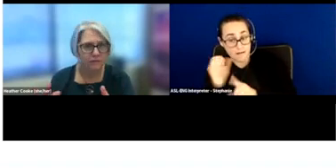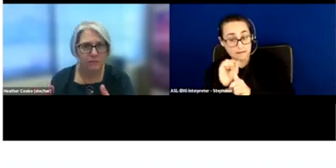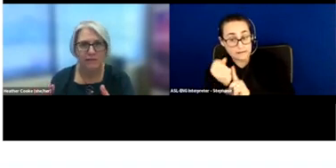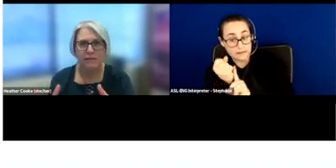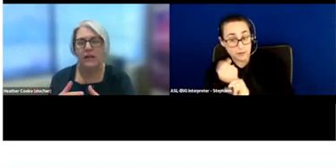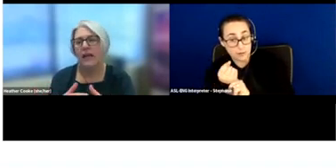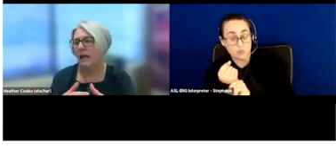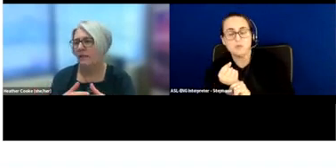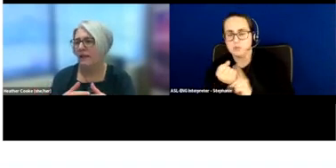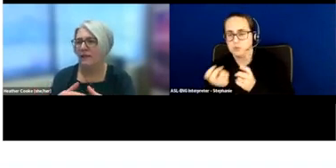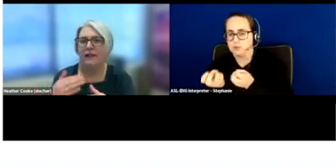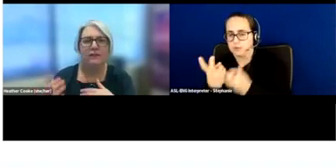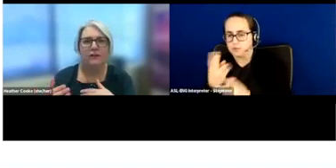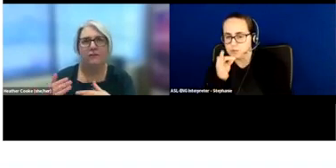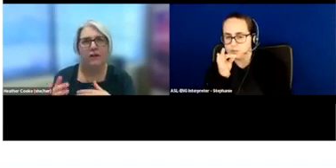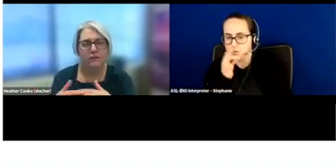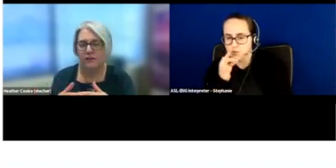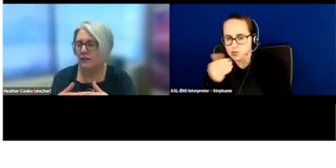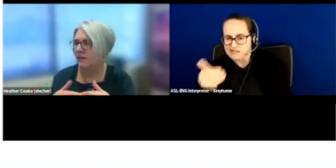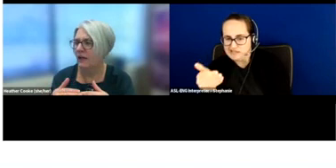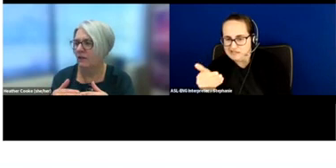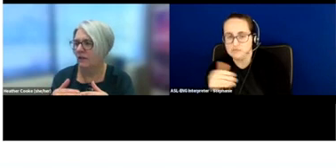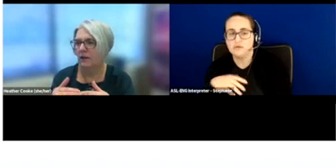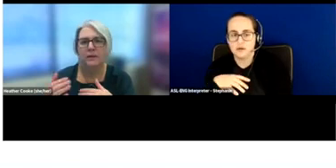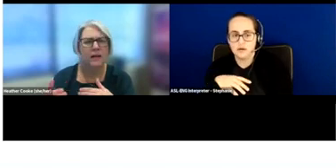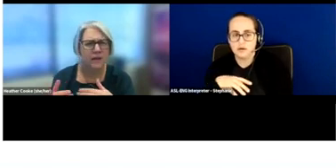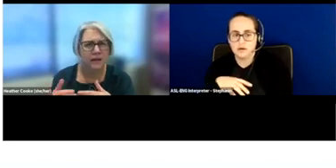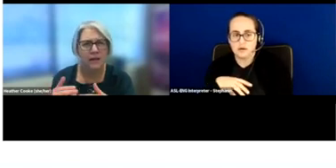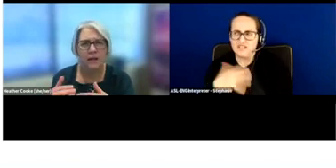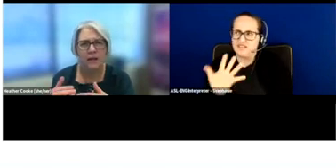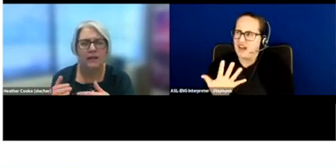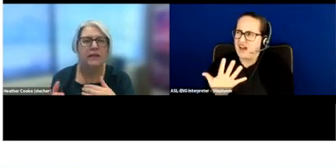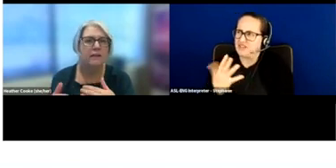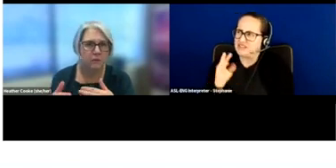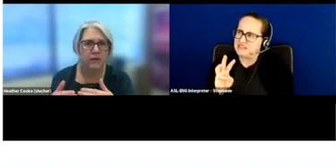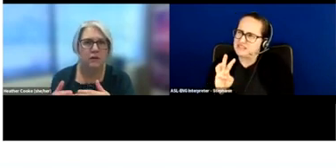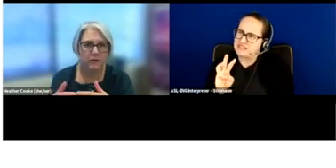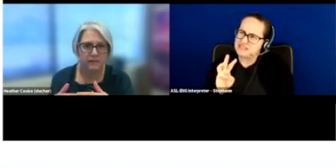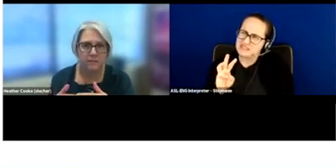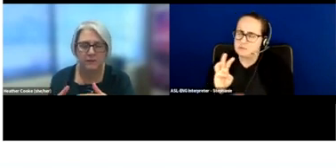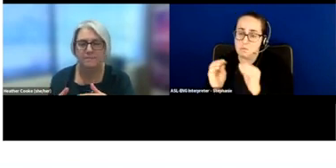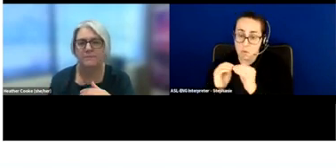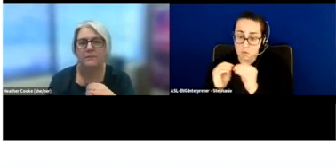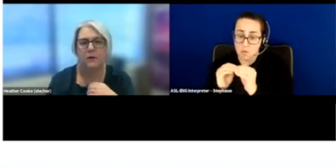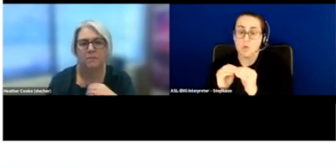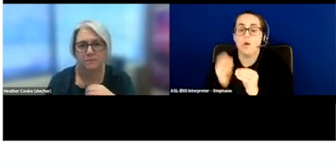uploaded, I believe this month and then another five or six that will be coming in late spring, early summer. So